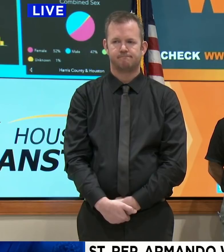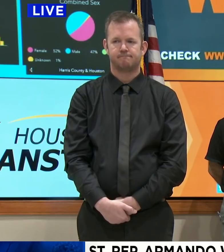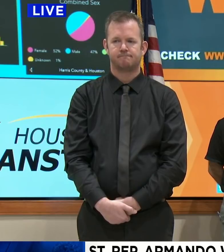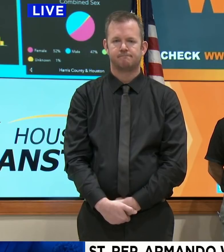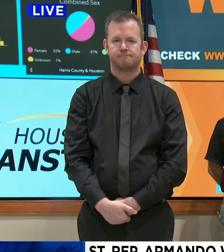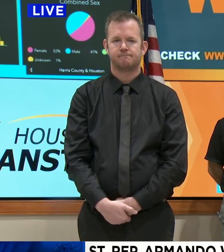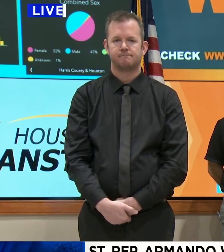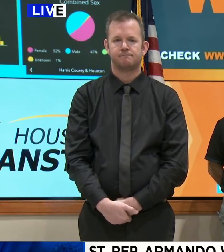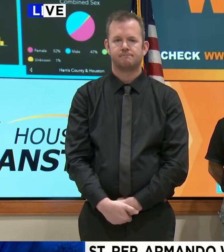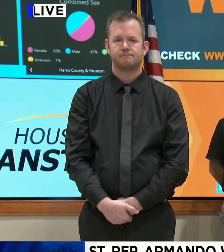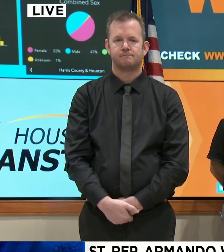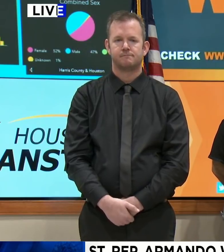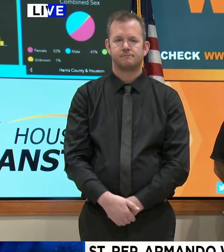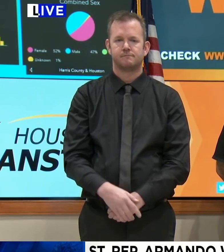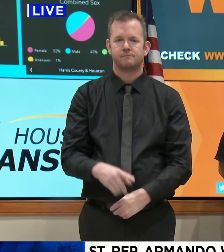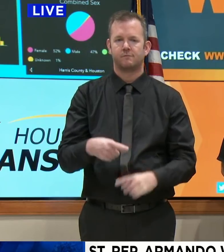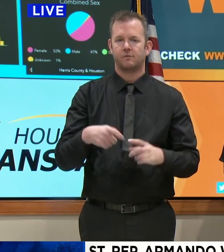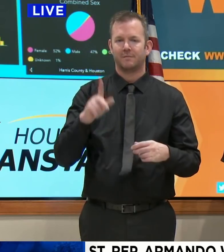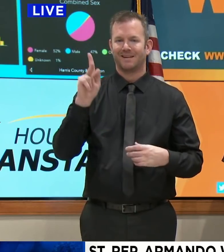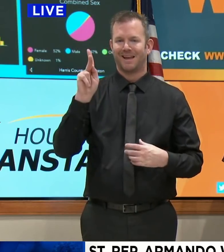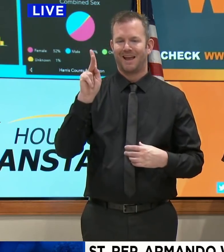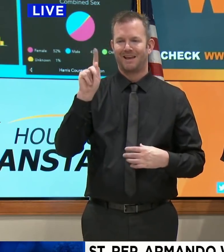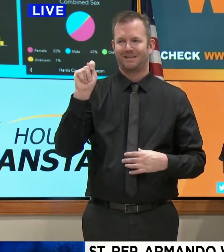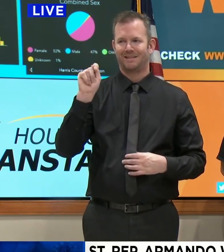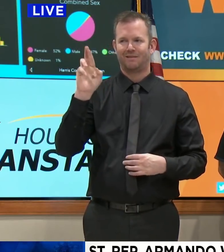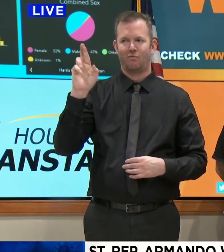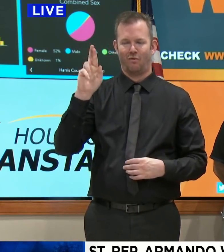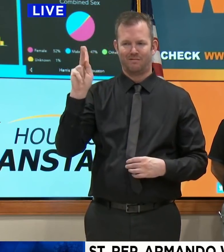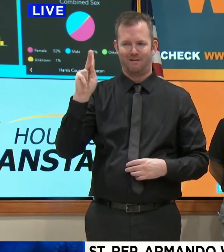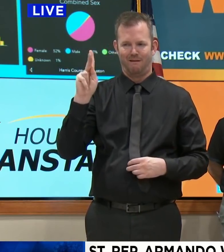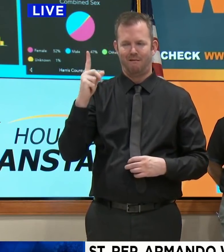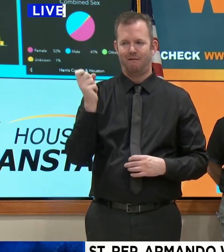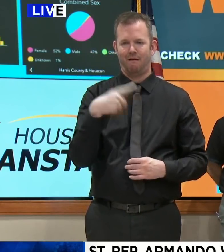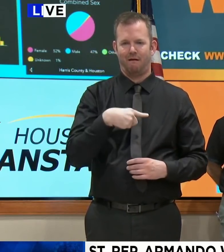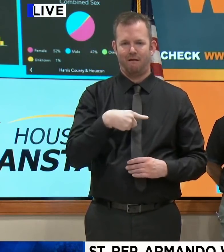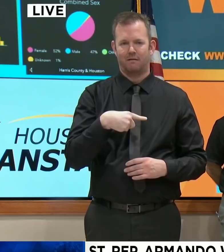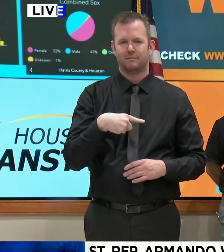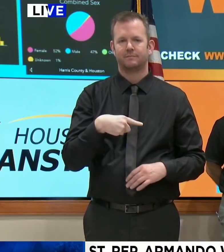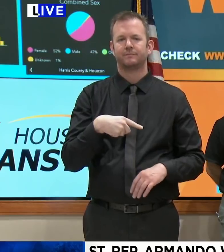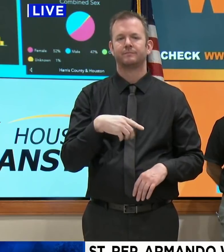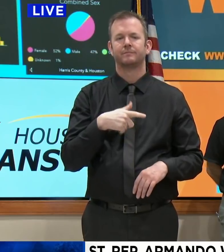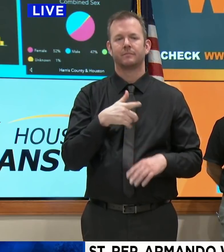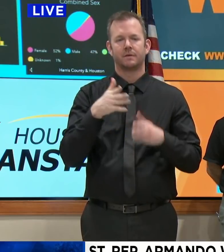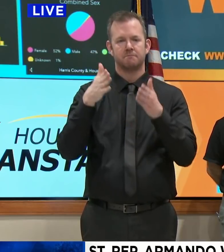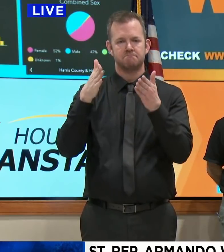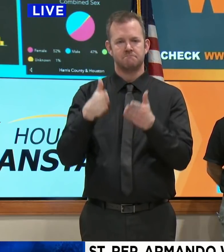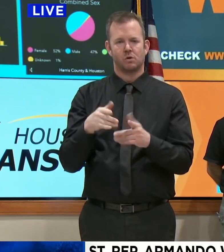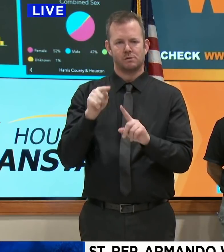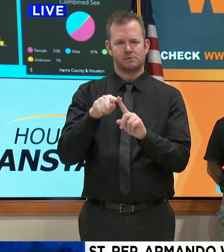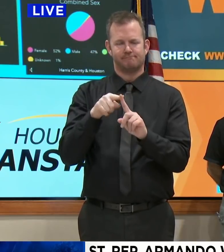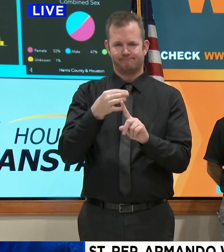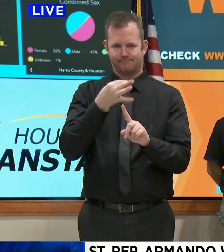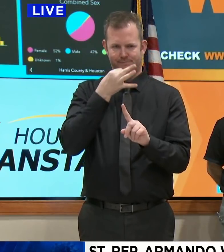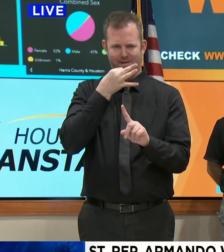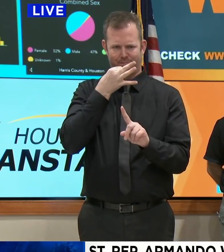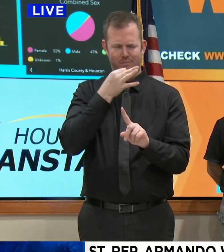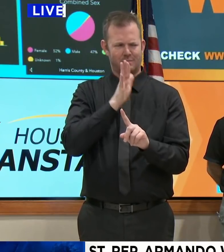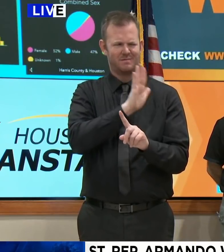country when you look at the number of deaths per number of deaths per 100,000 people. That’s 100,000 people. That’s something to keep stressing is something to keep stressing is the number of deaths, the number of deaths, 100,000 people. So that really